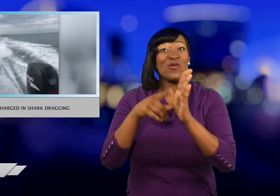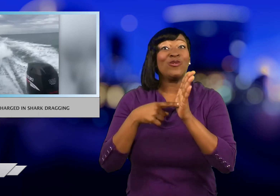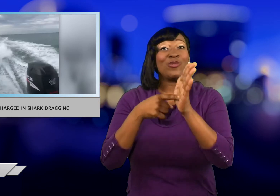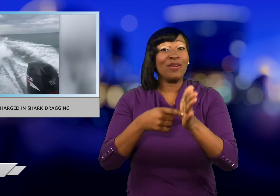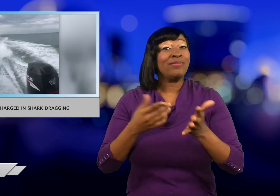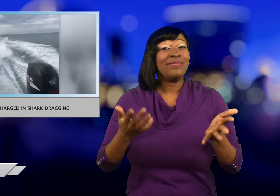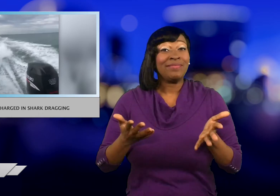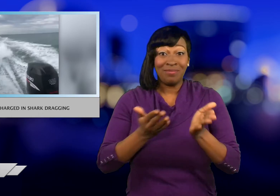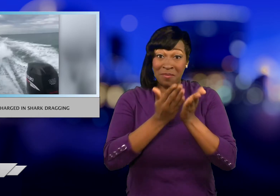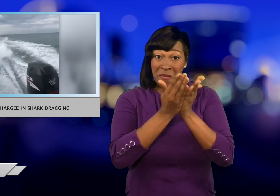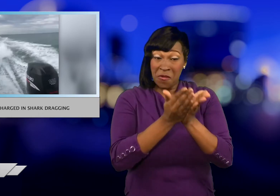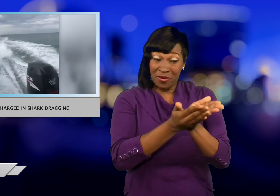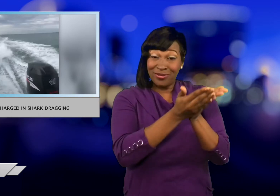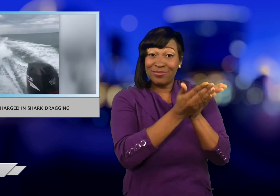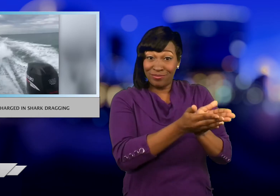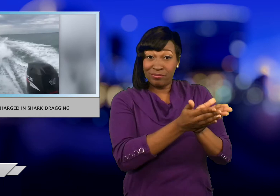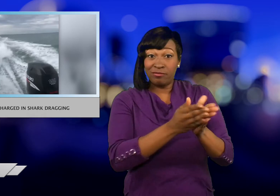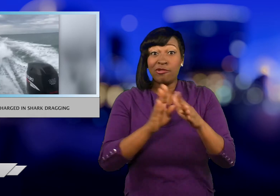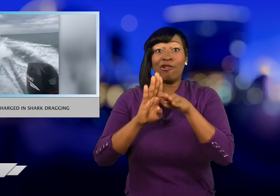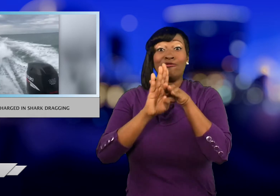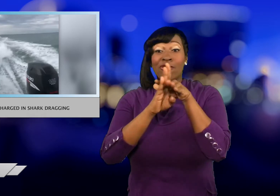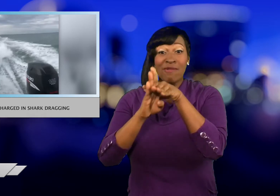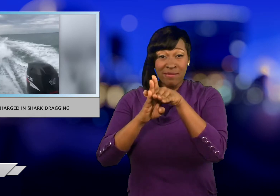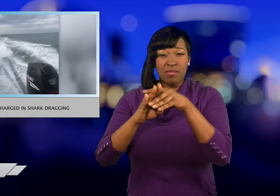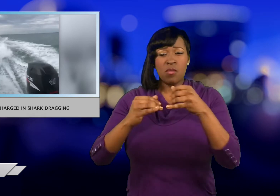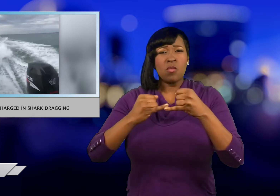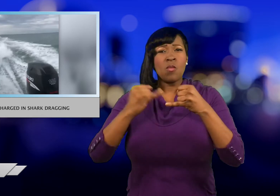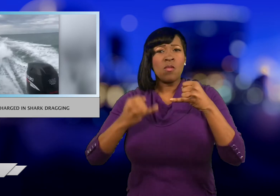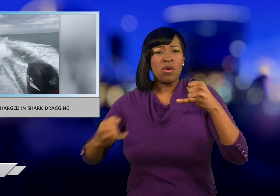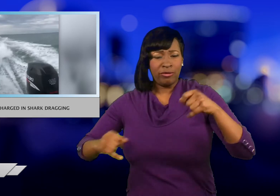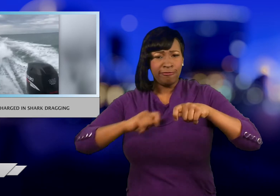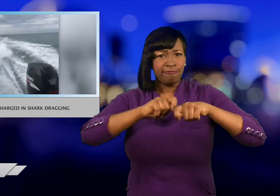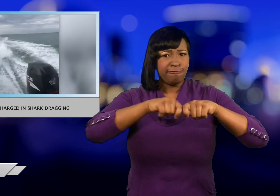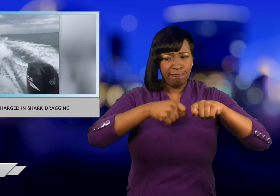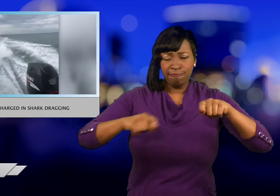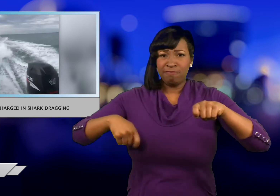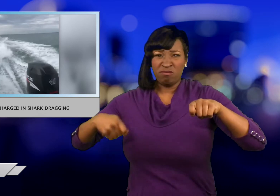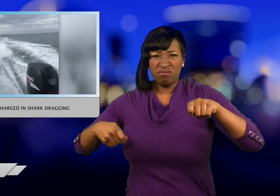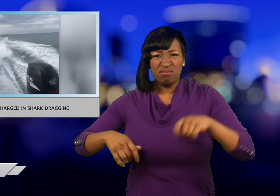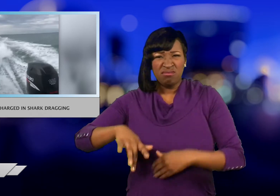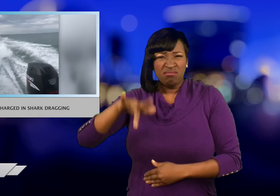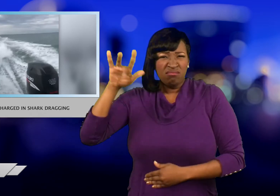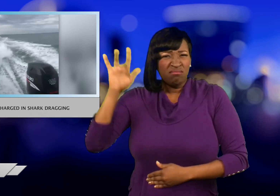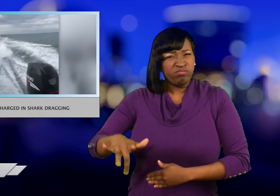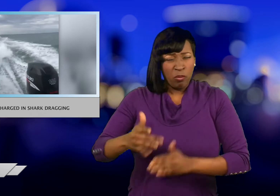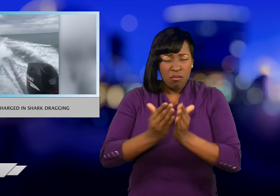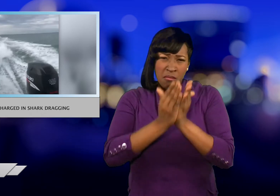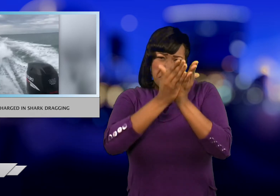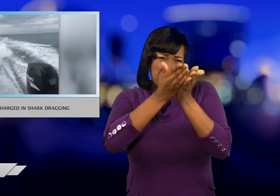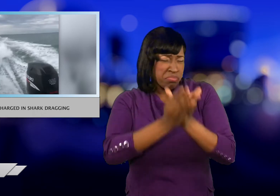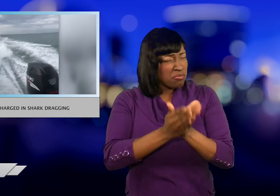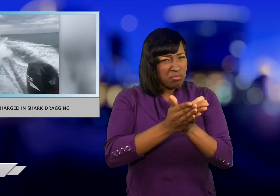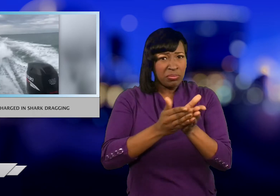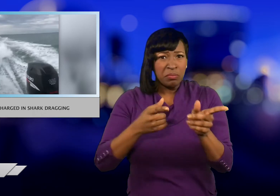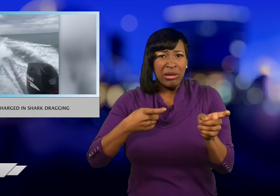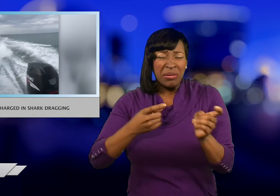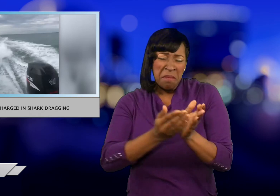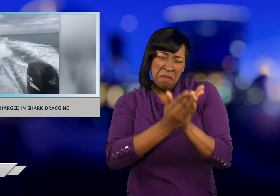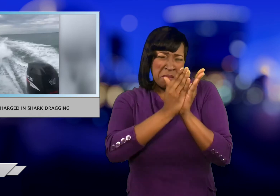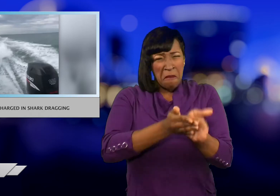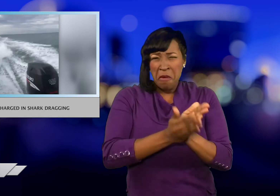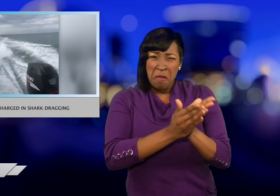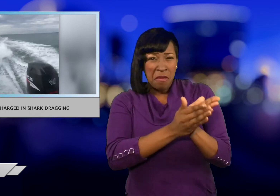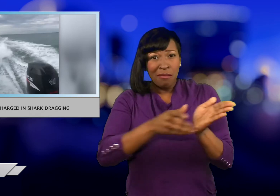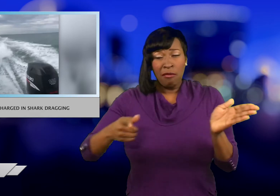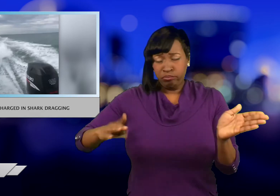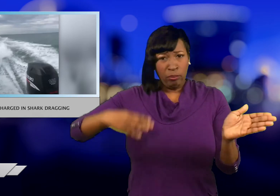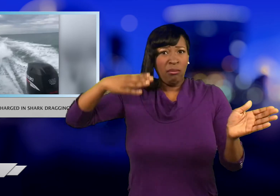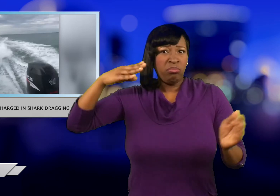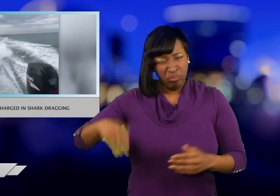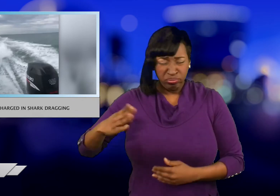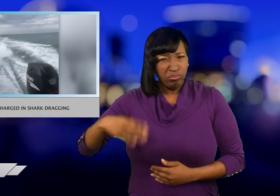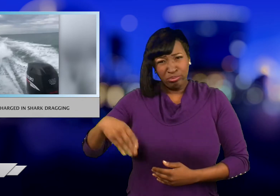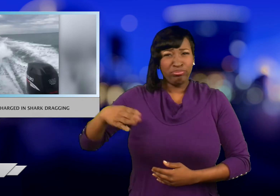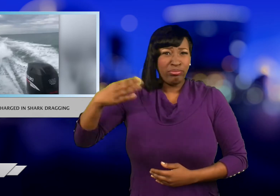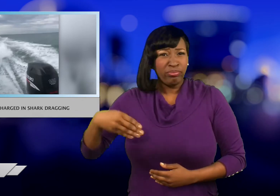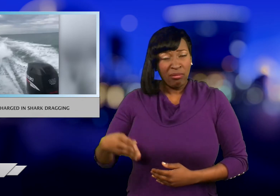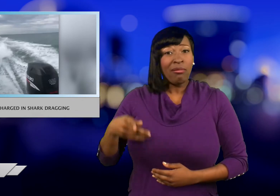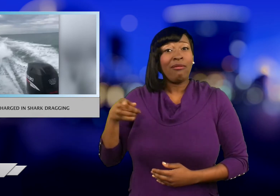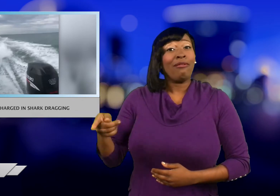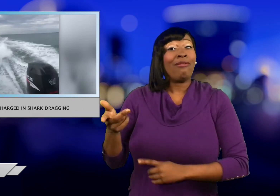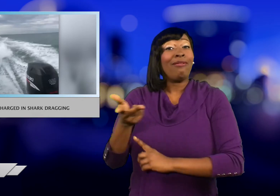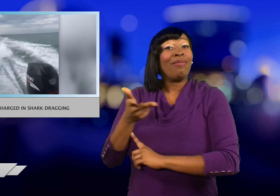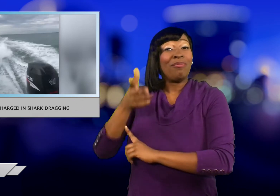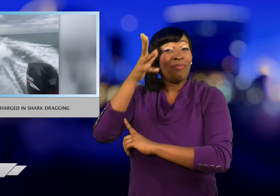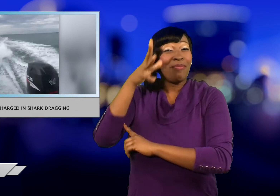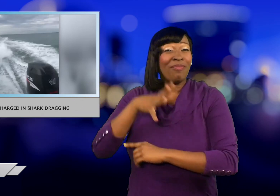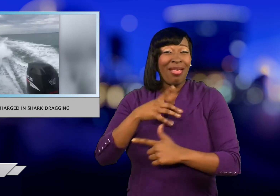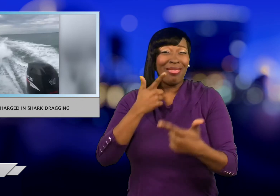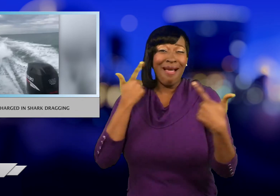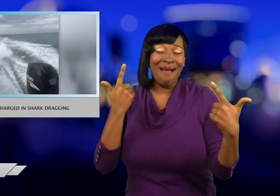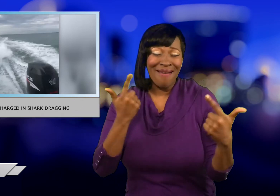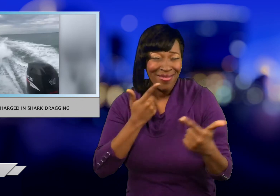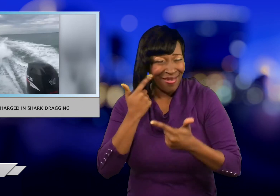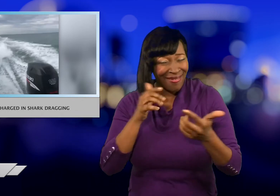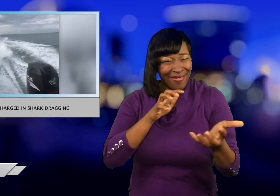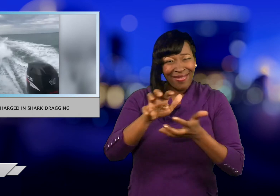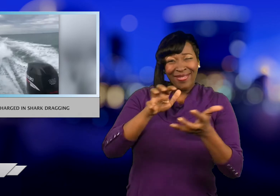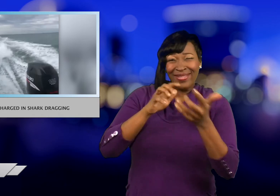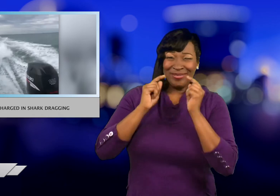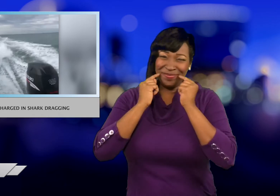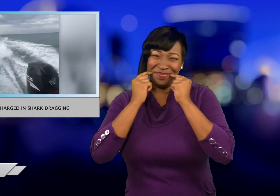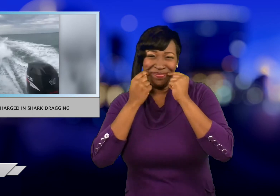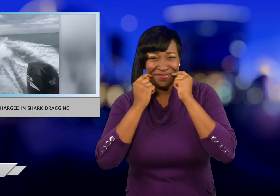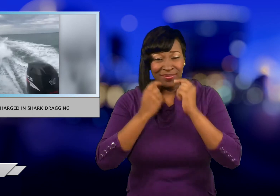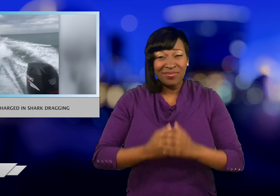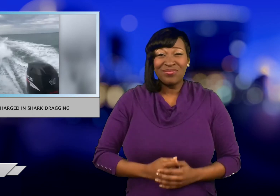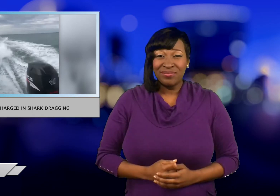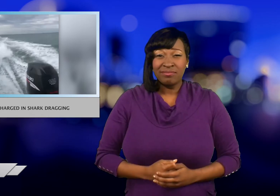It shows the men laughing and smiling as a shark gets dragged behind a boat at high speeds.